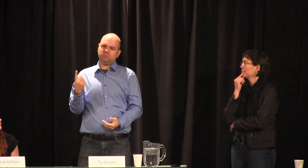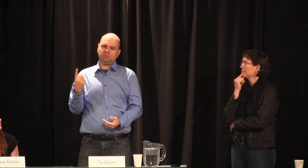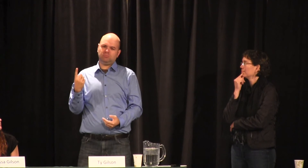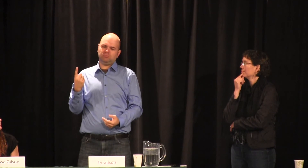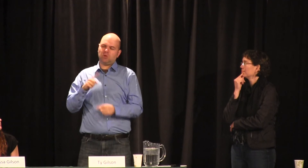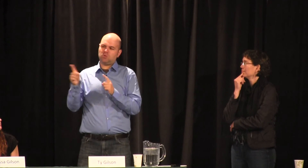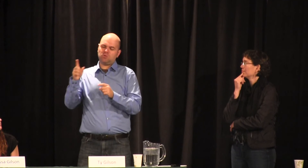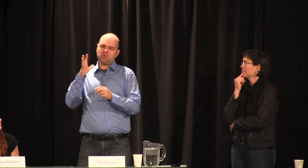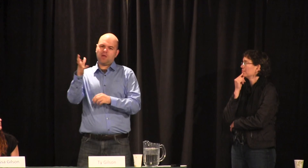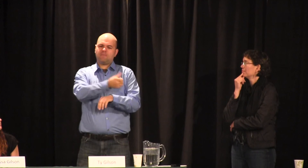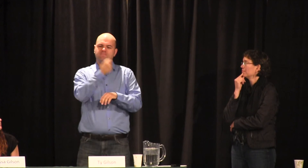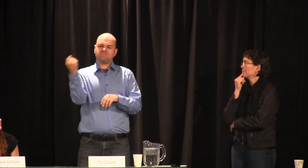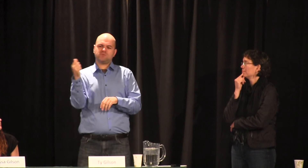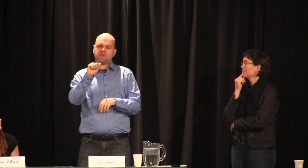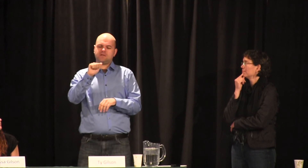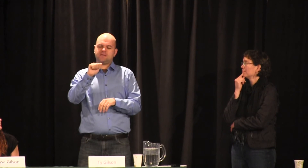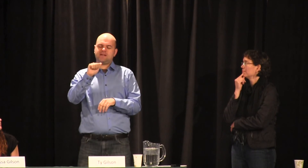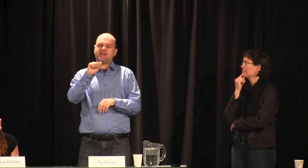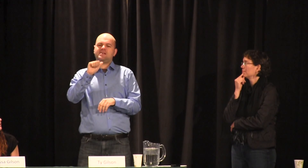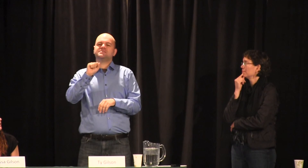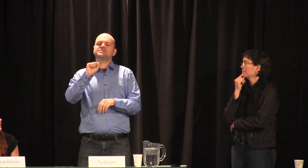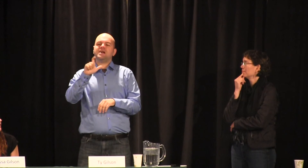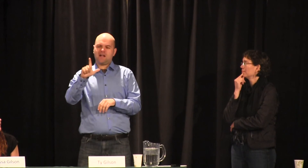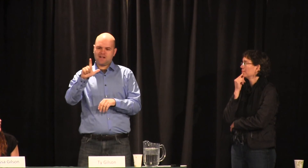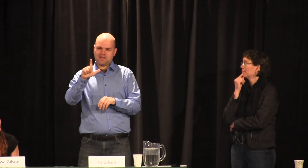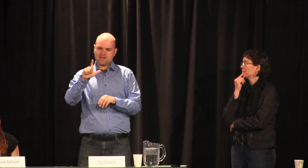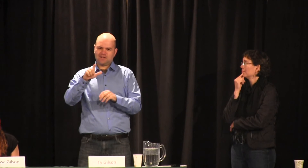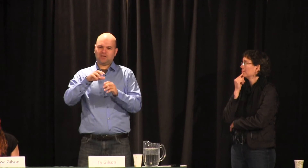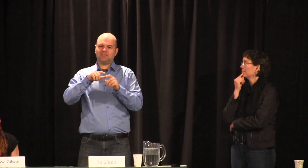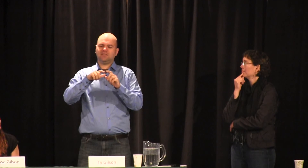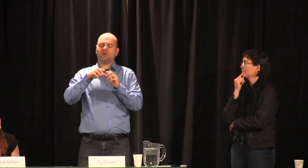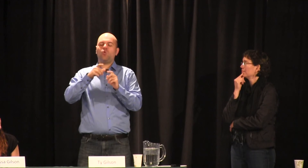and even at that first meeting when they went to, you know, there was no interpreter there.